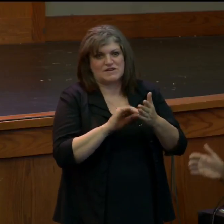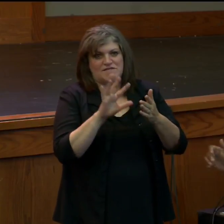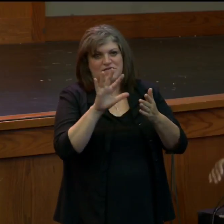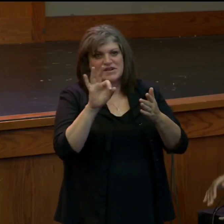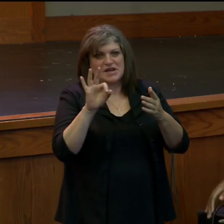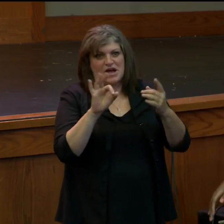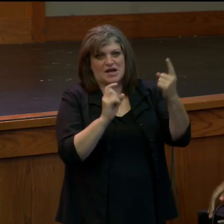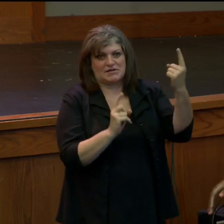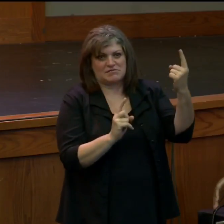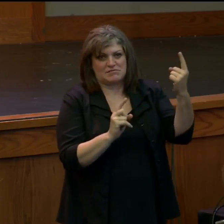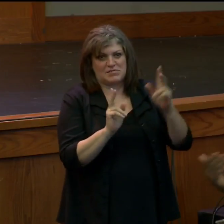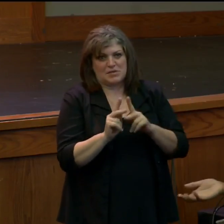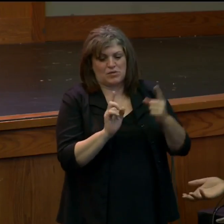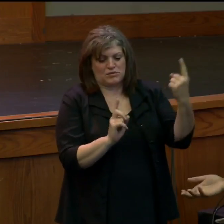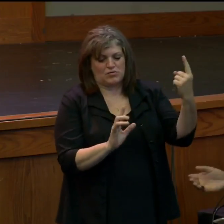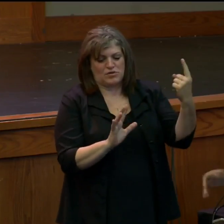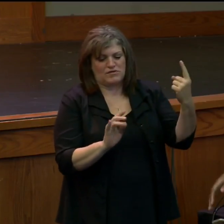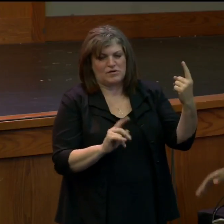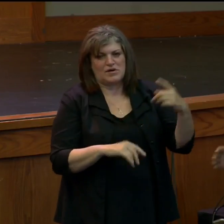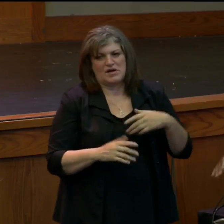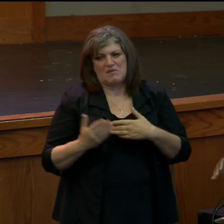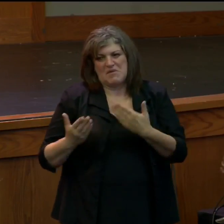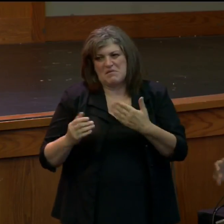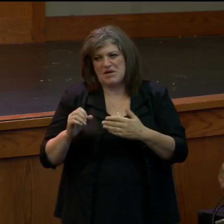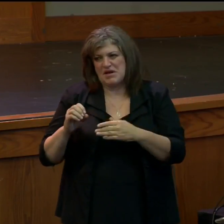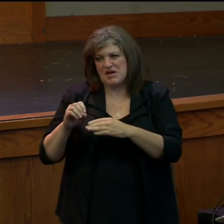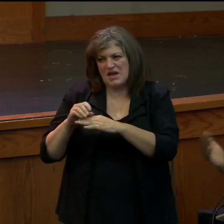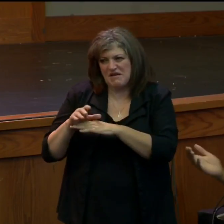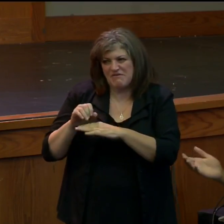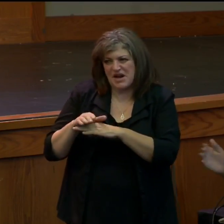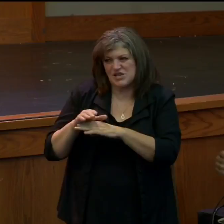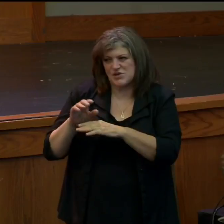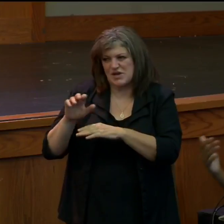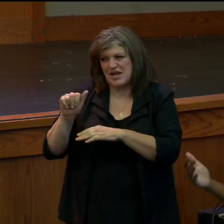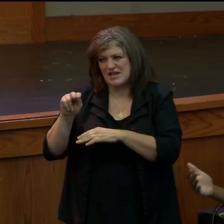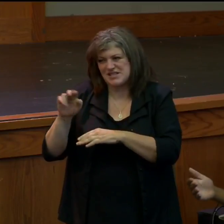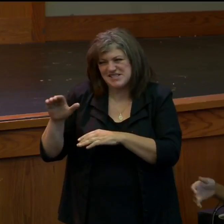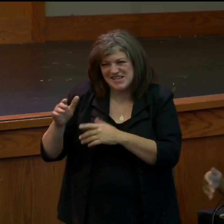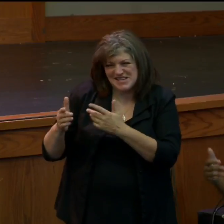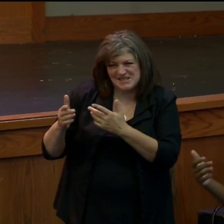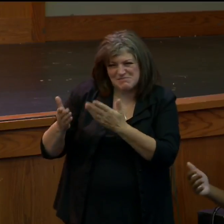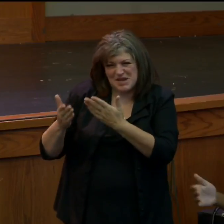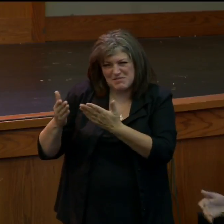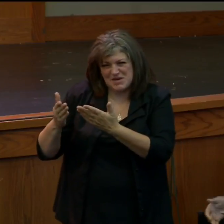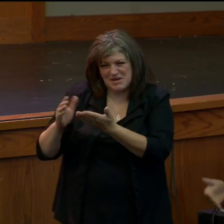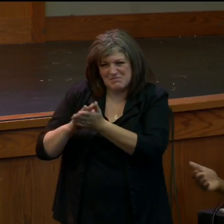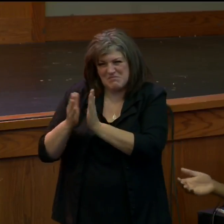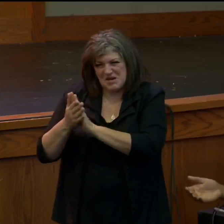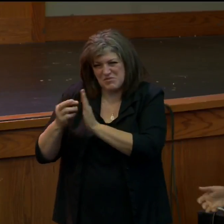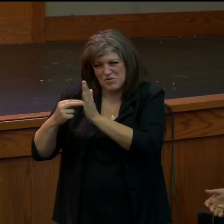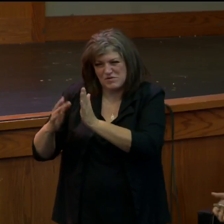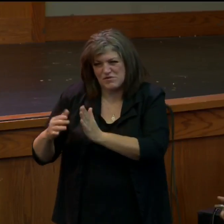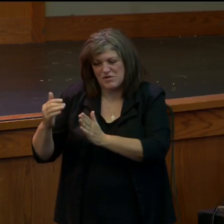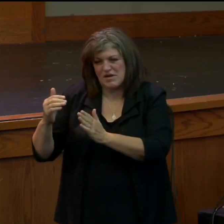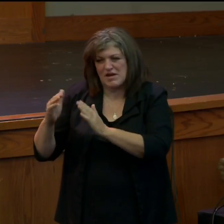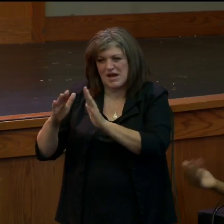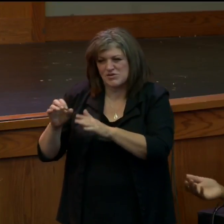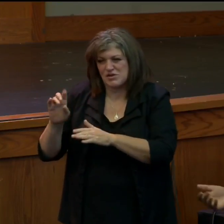MAYBE INSTEAD OF HAVING THE ADVISORY NEIGHBORHOOD COMMISSIONS KIND OF MAKE THEM INTO REPRESENTATIVES OF YOUR HOUSE OF DELEGATES TO HAVE A MORE BICAMERAL AND MORE